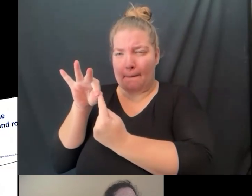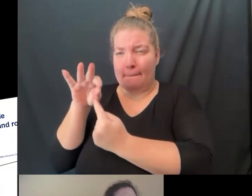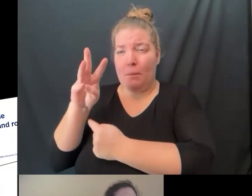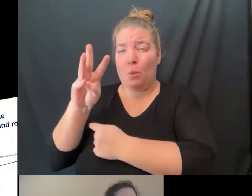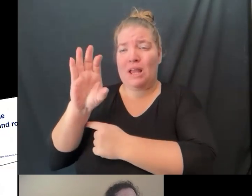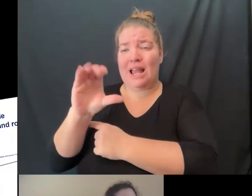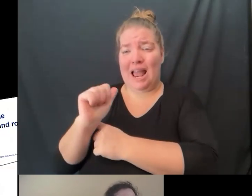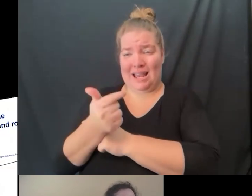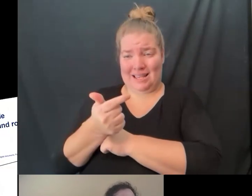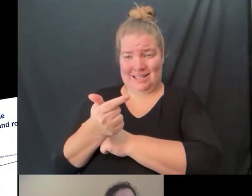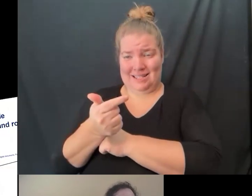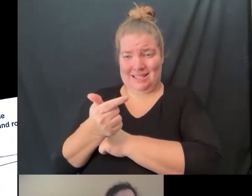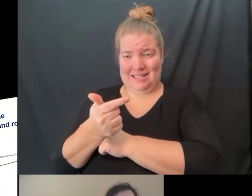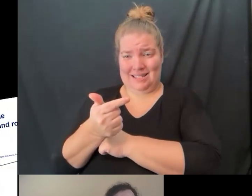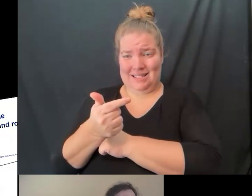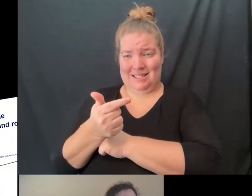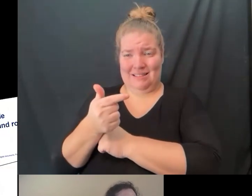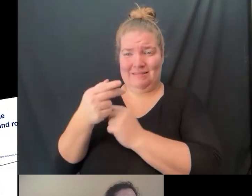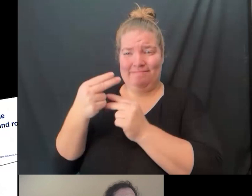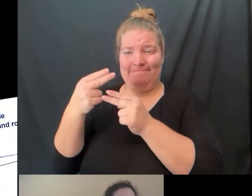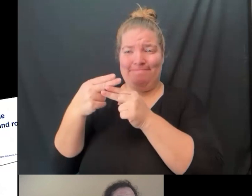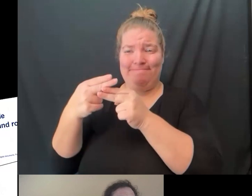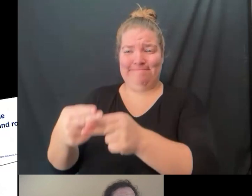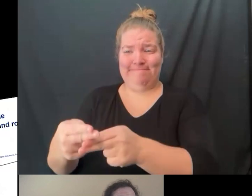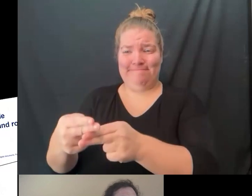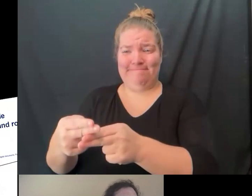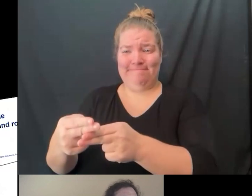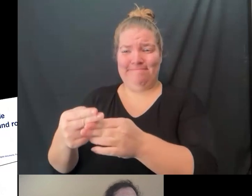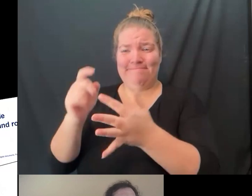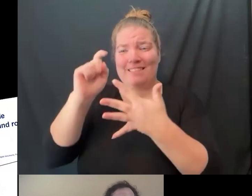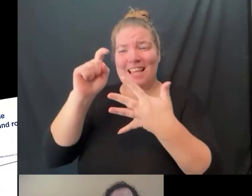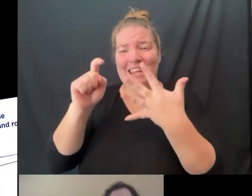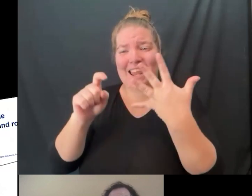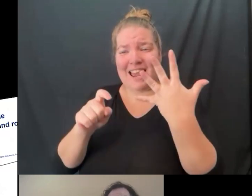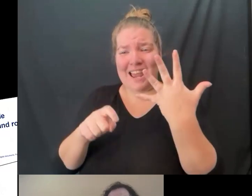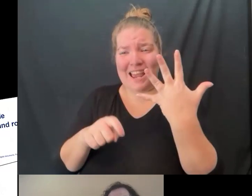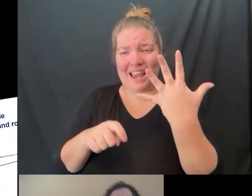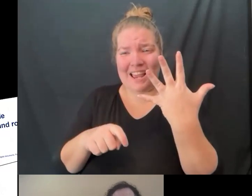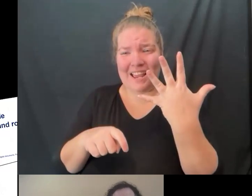So typically, in the WCAG success criteria, which calls for timeouts, which is actually success criteria